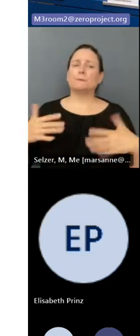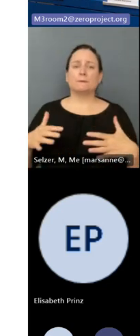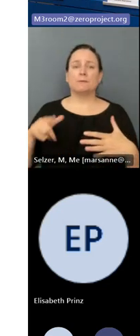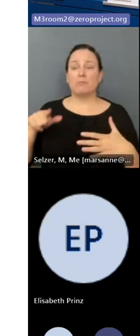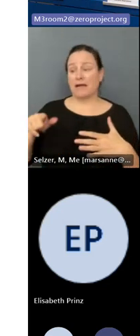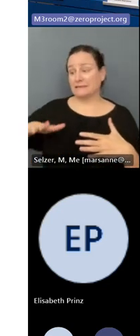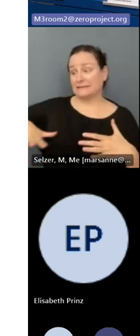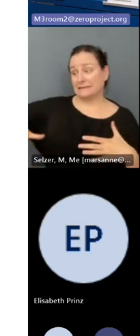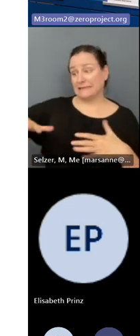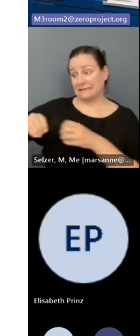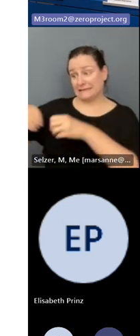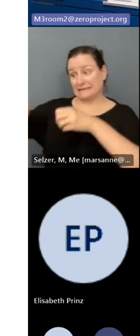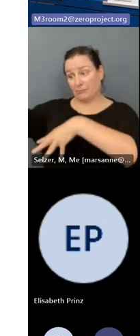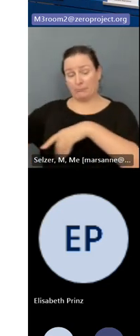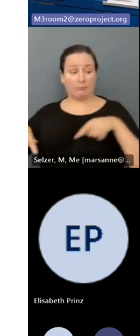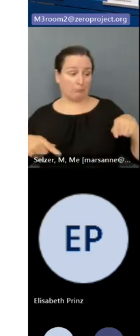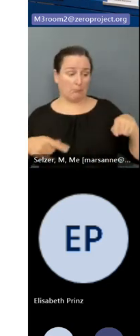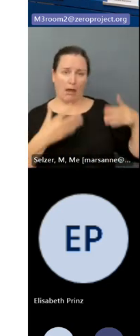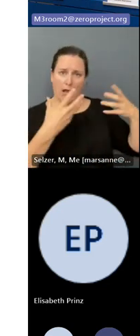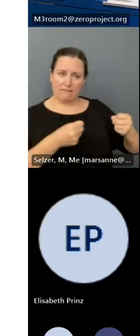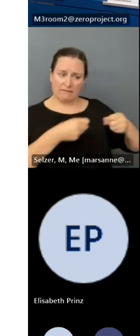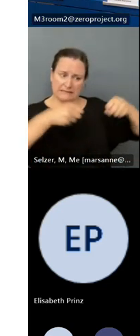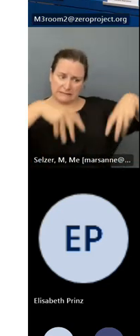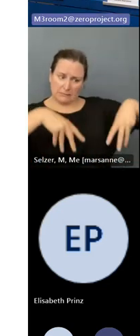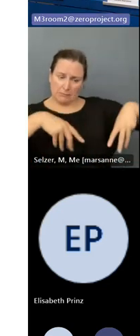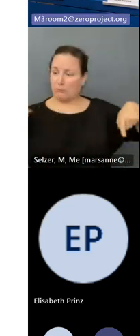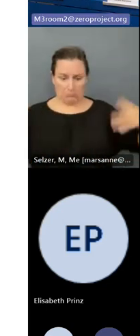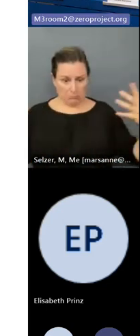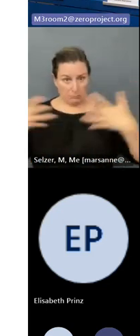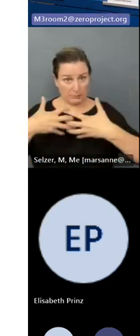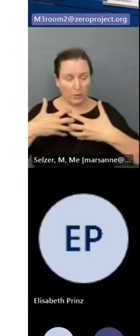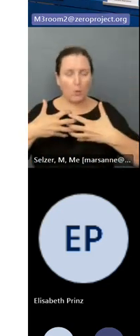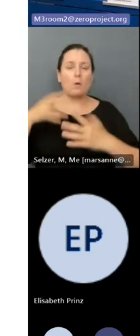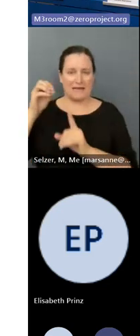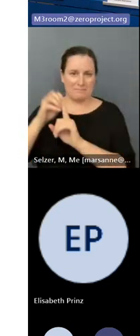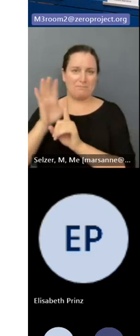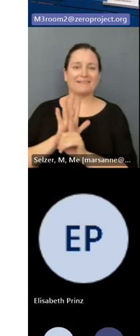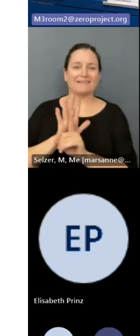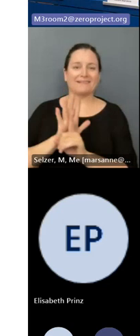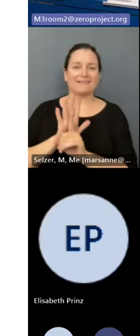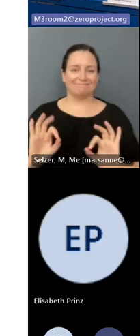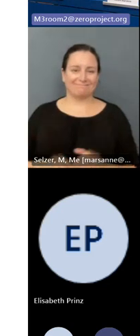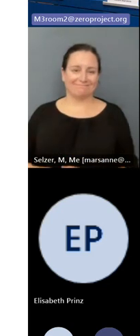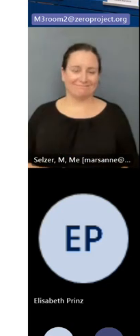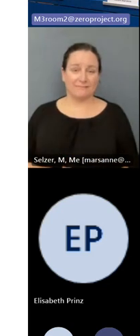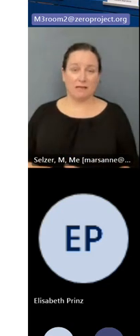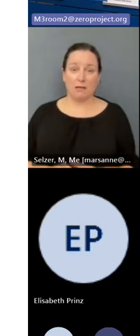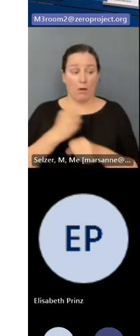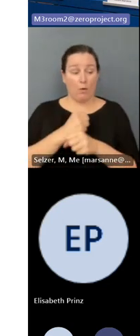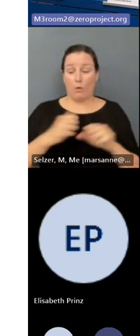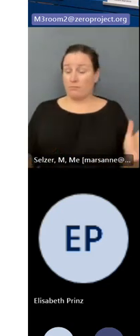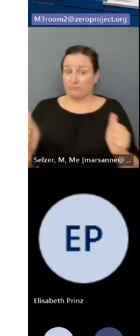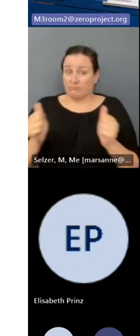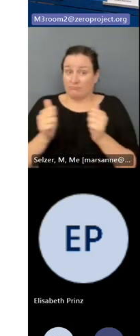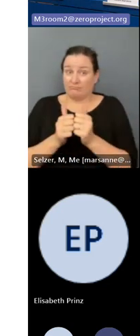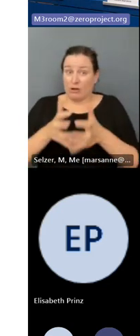system. The impact is high when the person with disabilities co-create. They have the decision